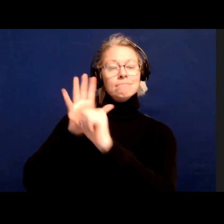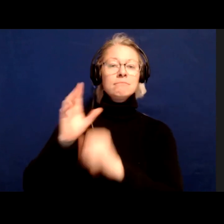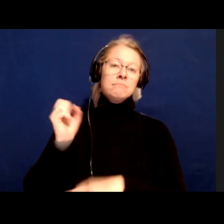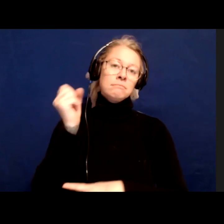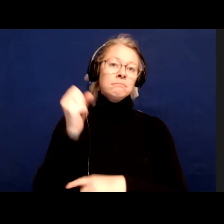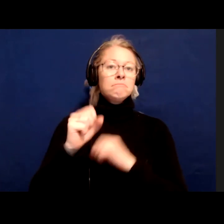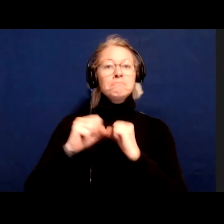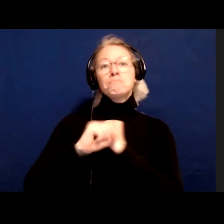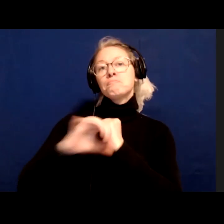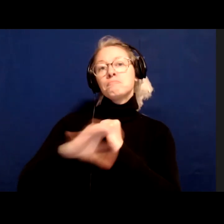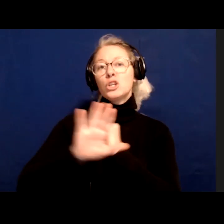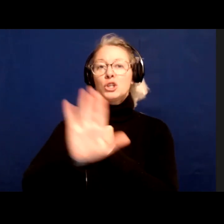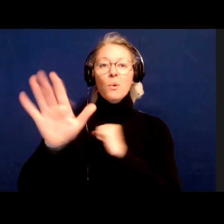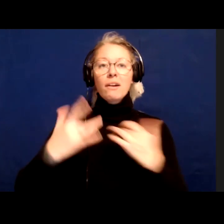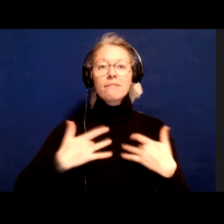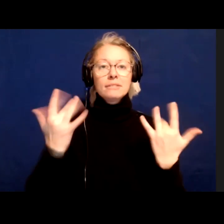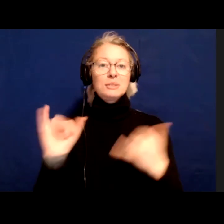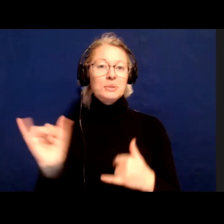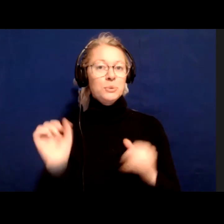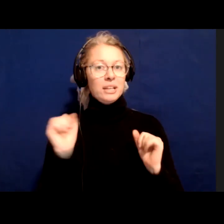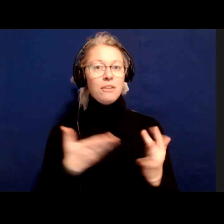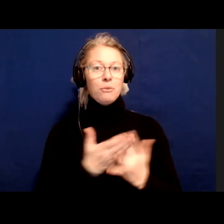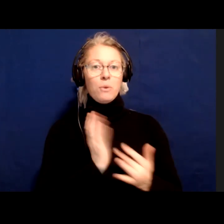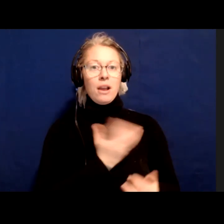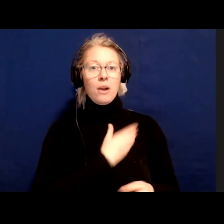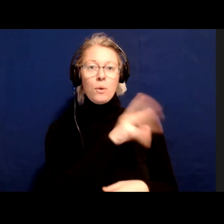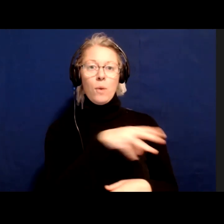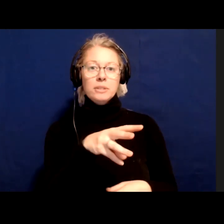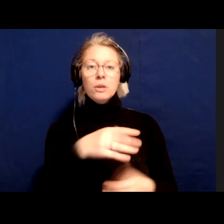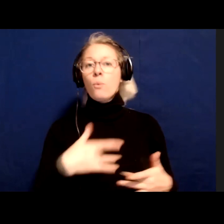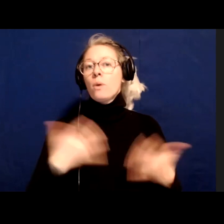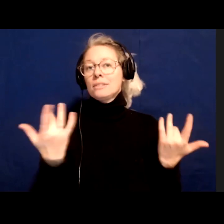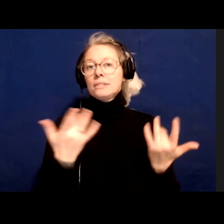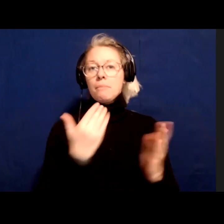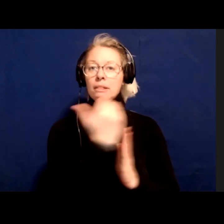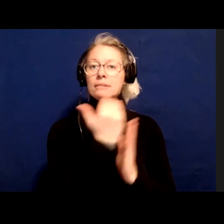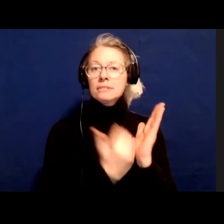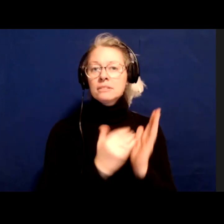events and activities through our YYC What’s On listings, through our newsletter, other